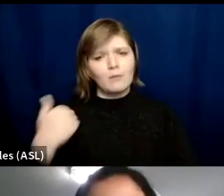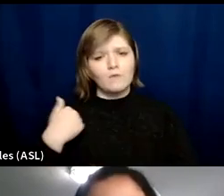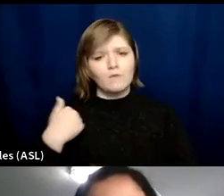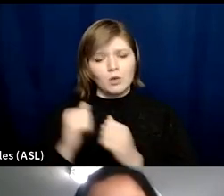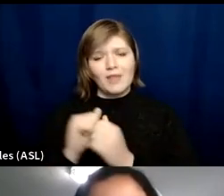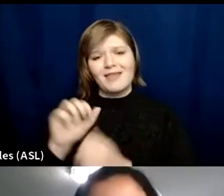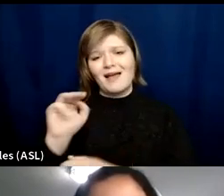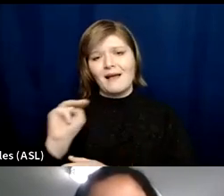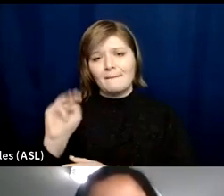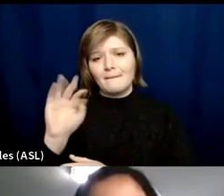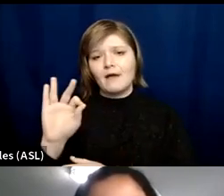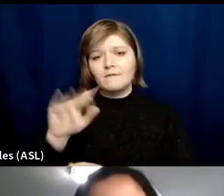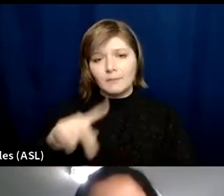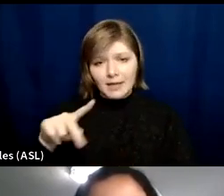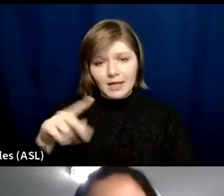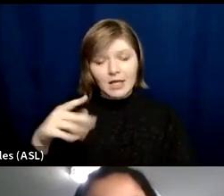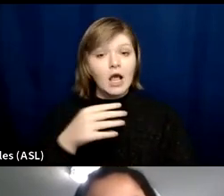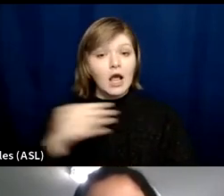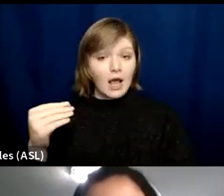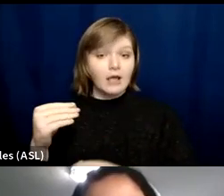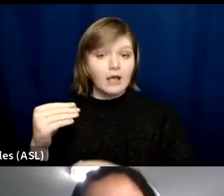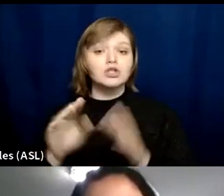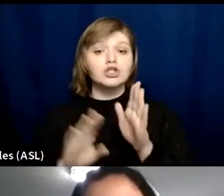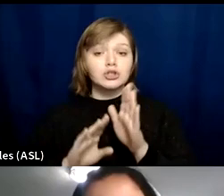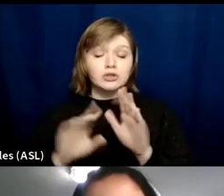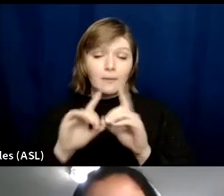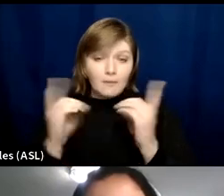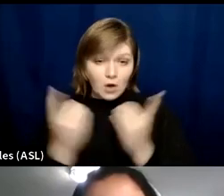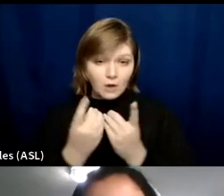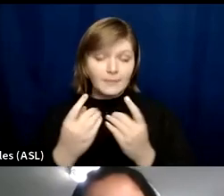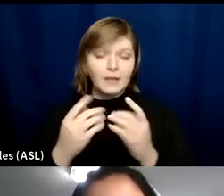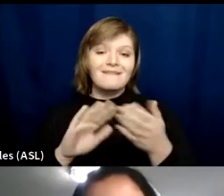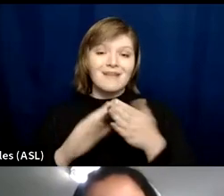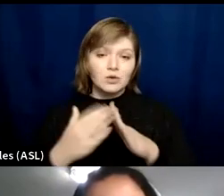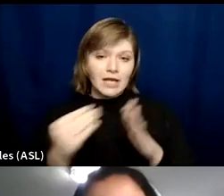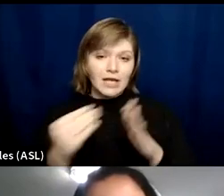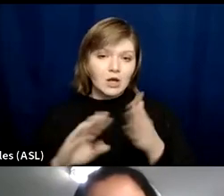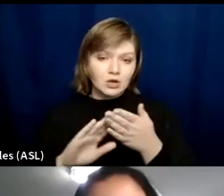Just another call. If you have some questions you'd like to ask the presenters.